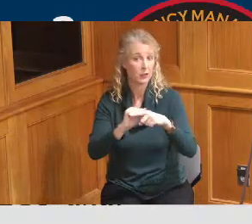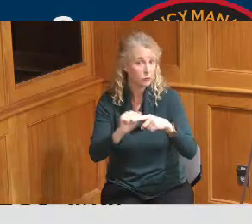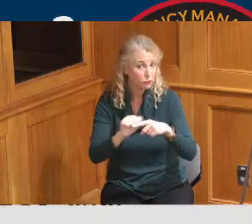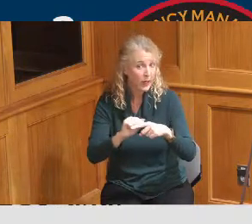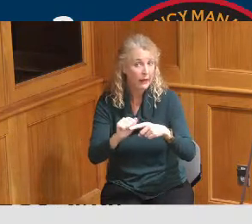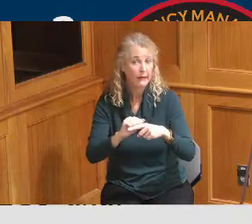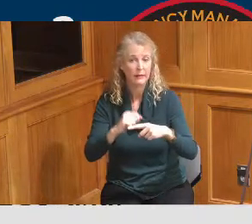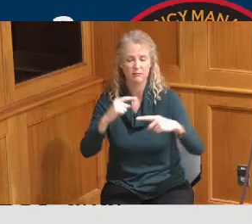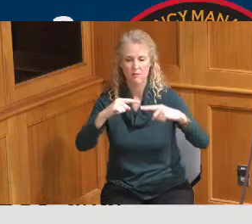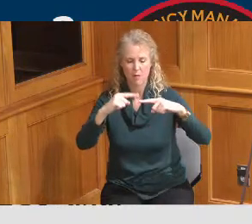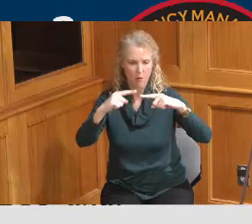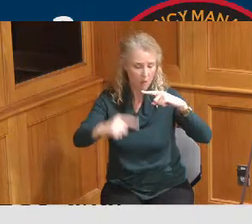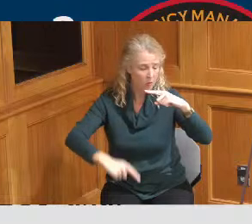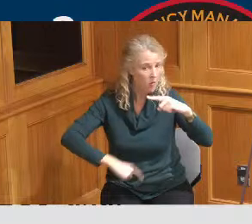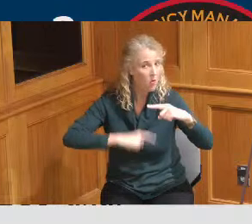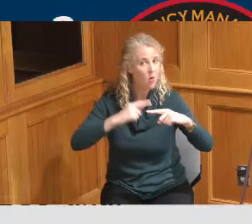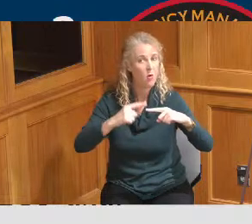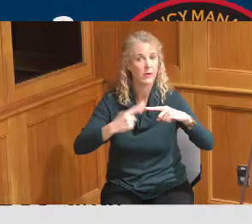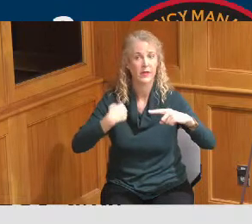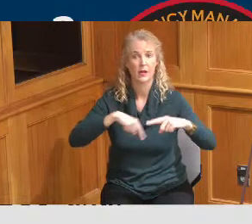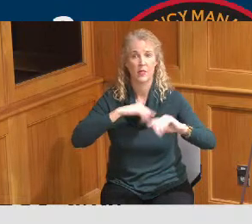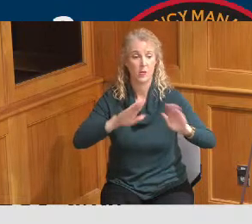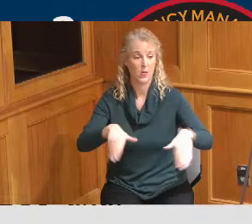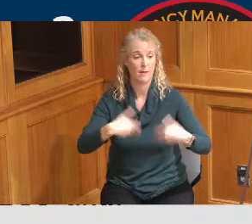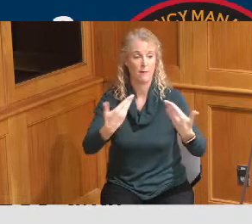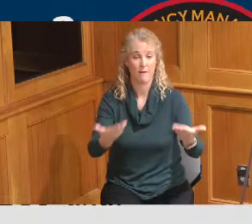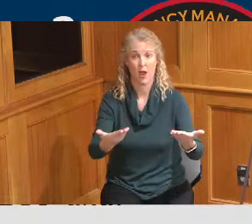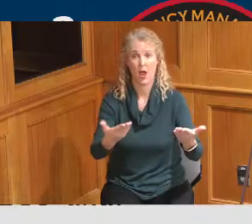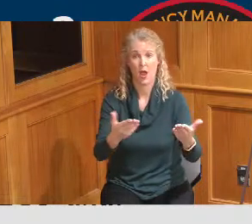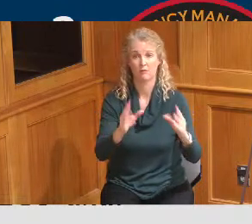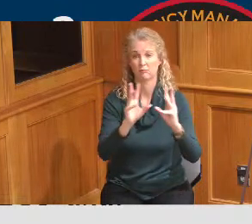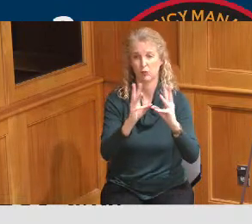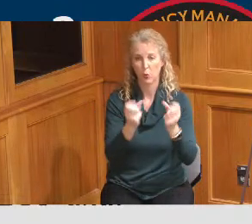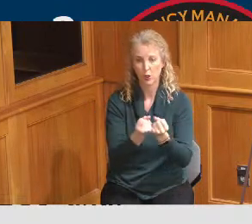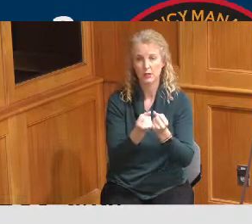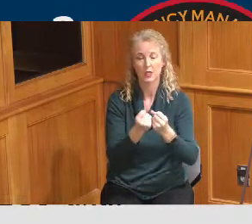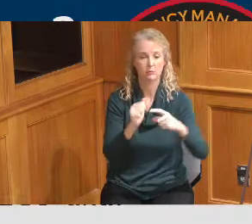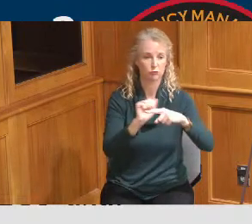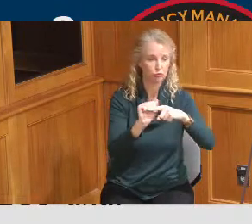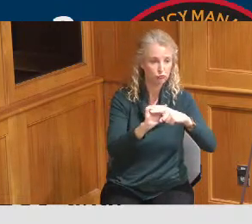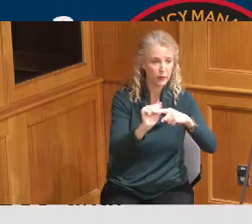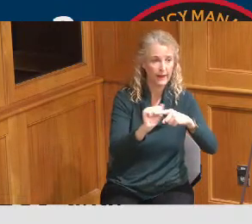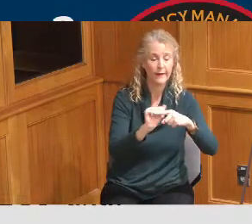long and we go out to the community and provide Community Level Training on how to do the damage